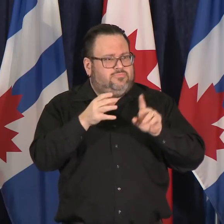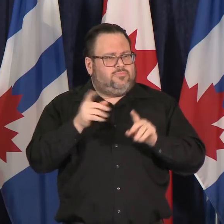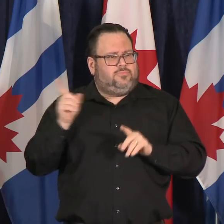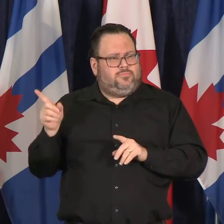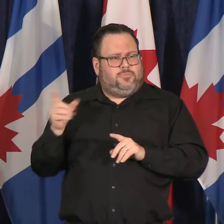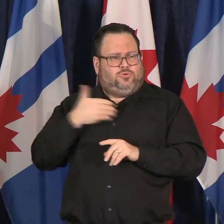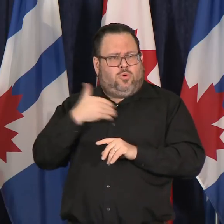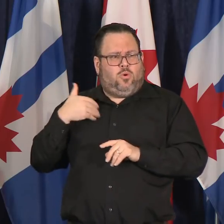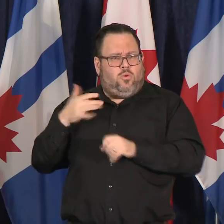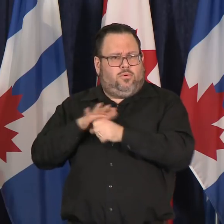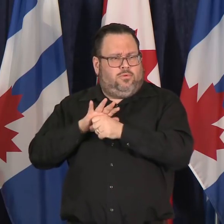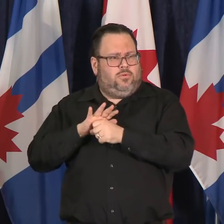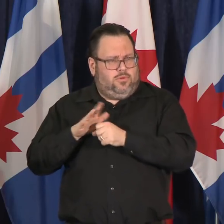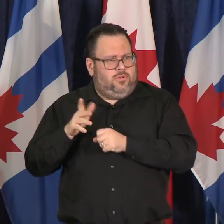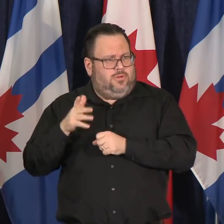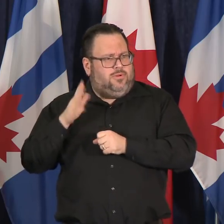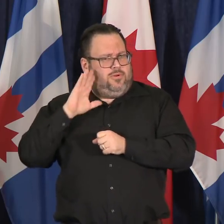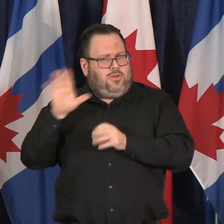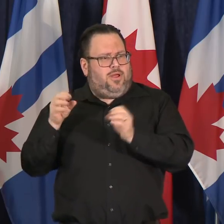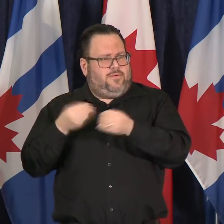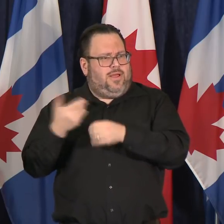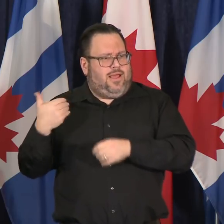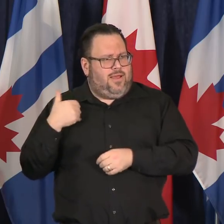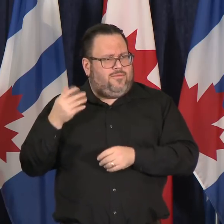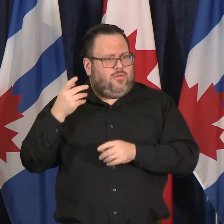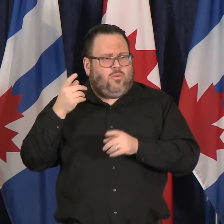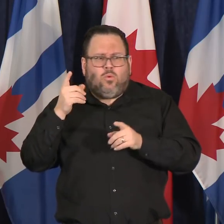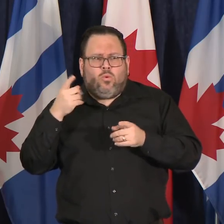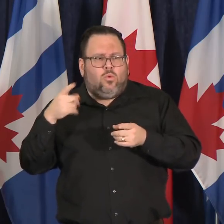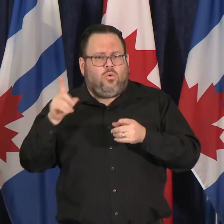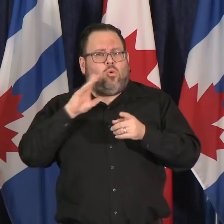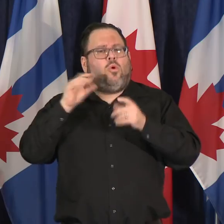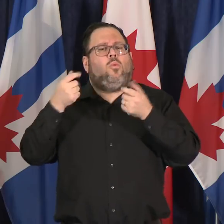explain to me the logic of when you will go in to publicly disclosing that sort